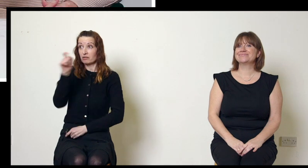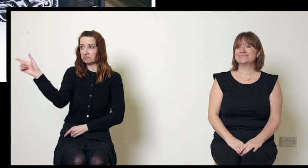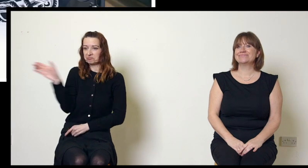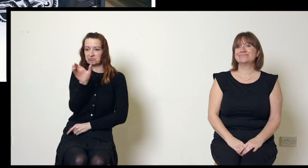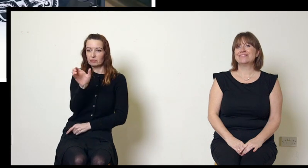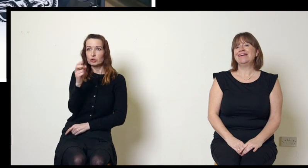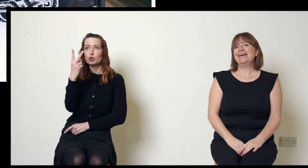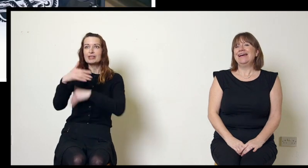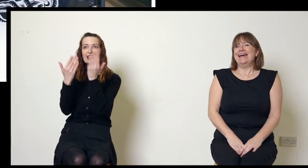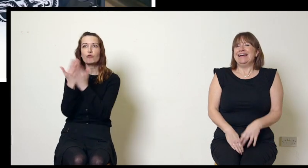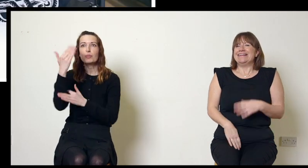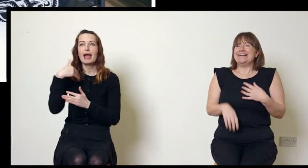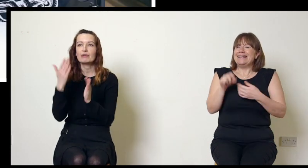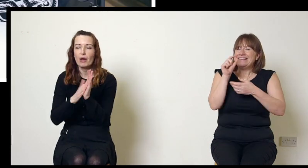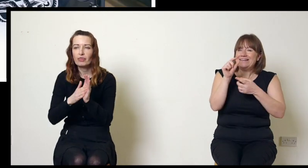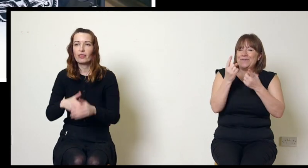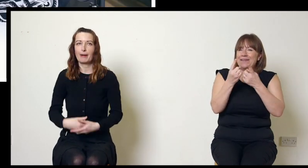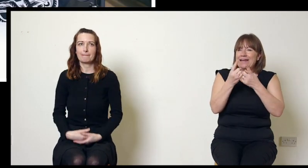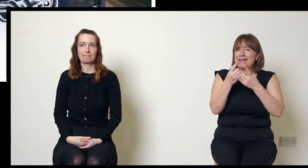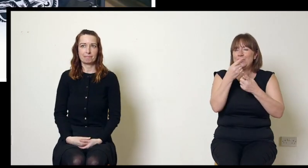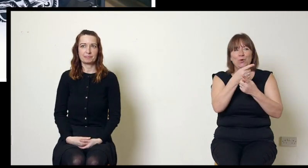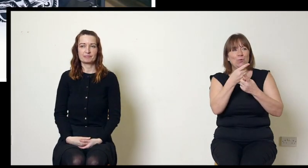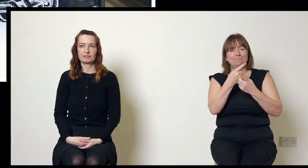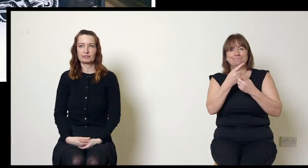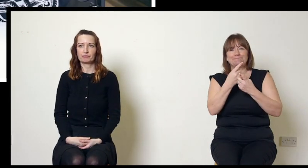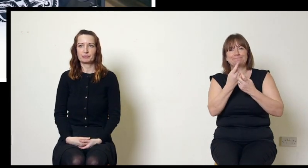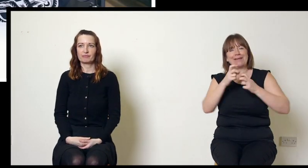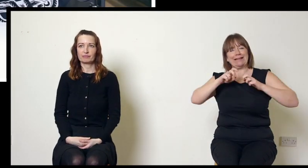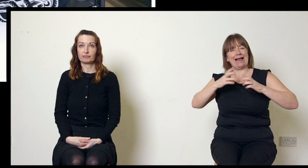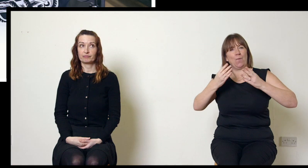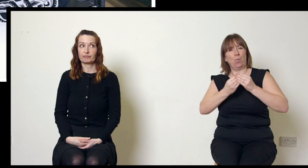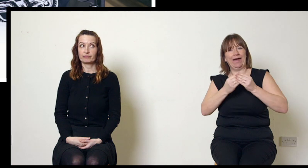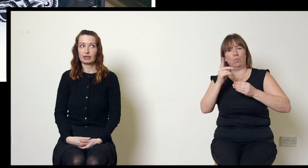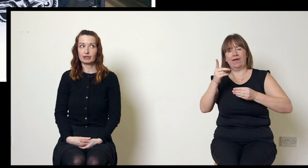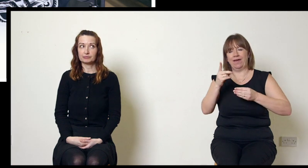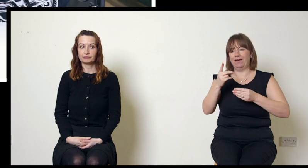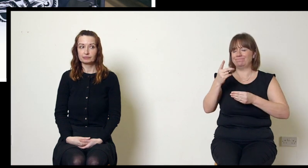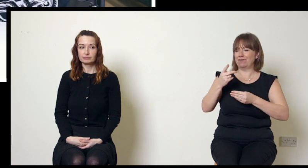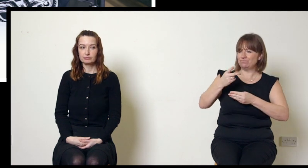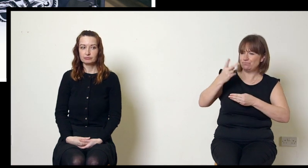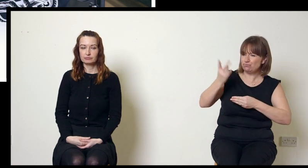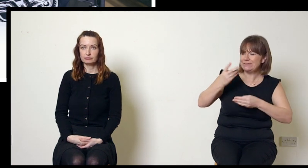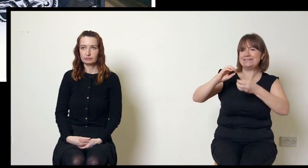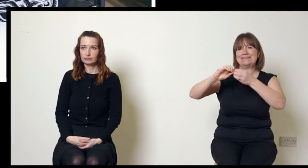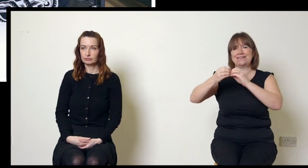It's the little things that when you know, you've sat alongside us when we've redesigned our website and given us hints. So just a simple thing of it's